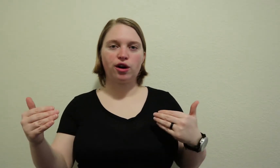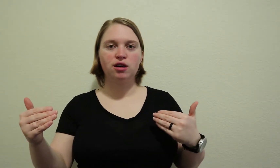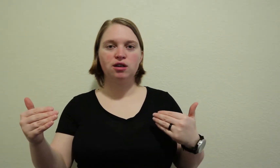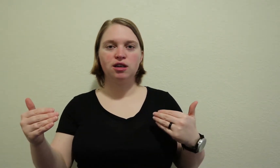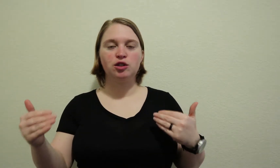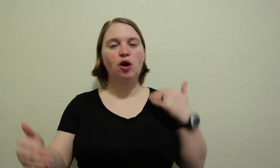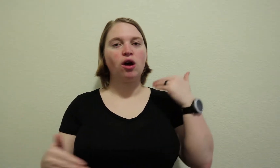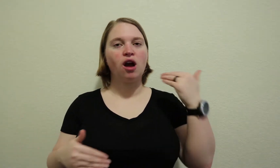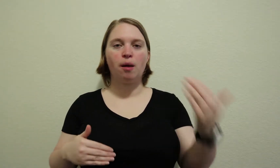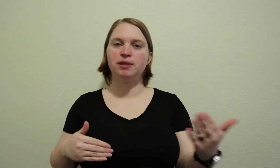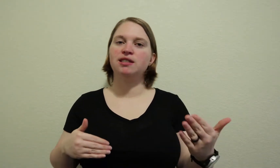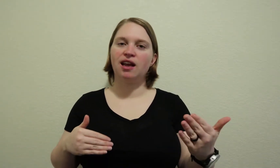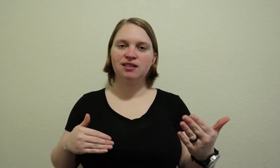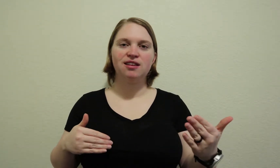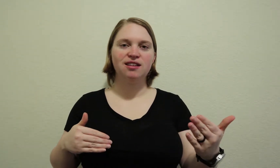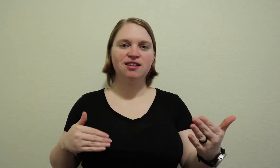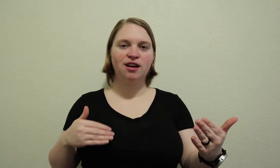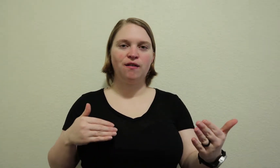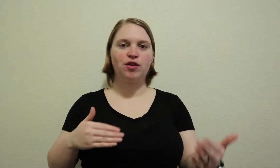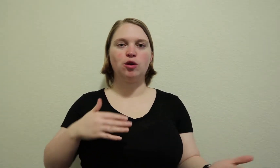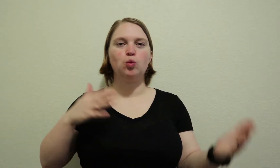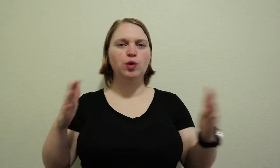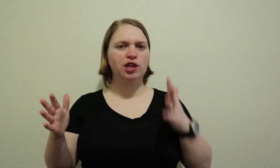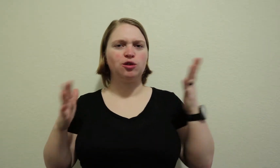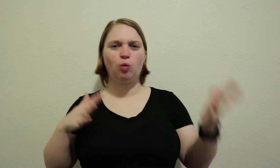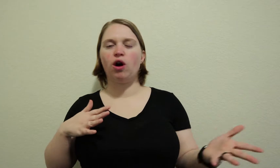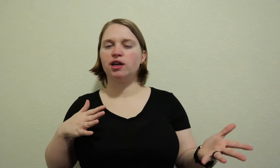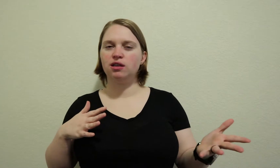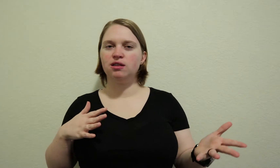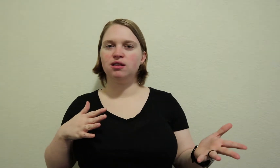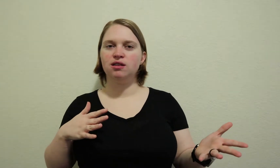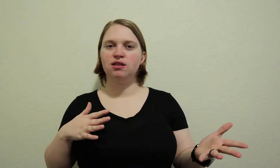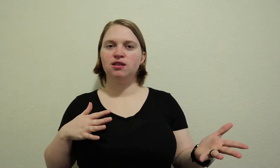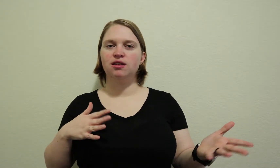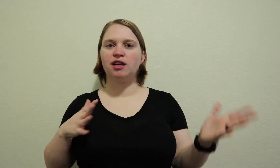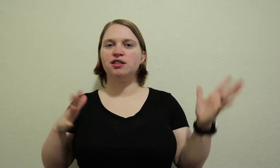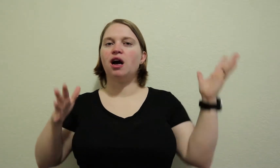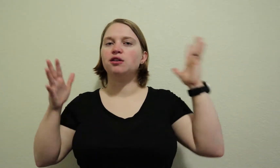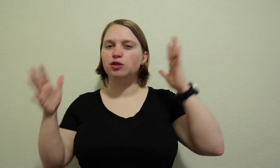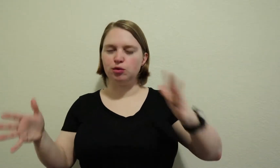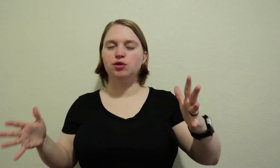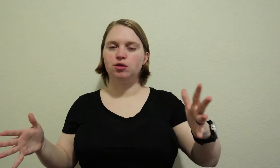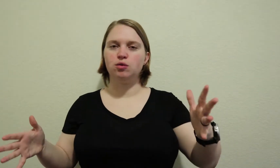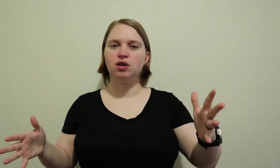to compensate for weird walking that is not used to